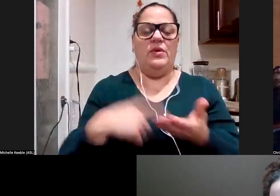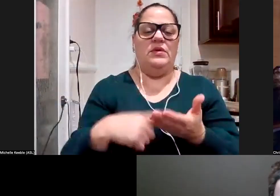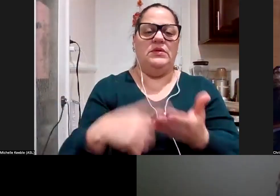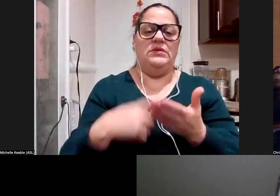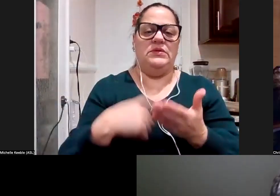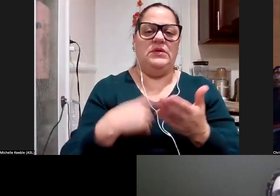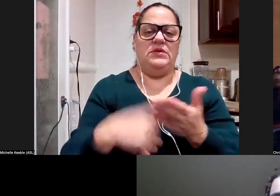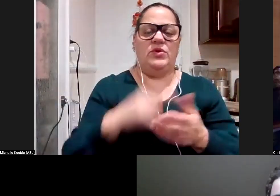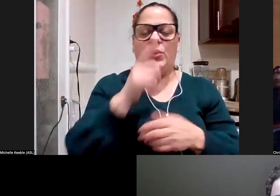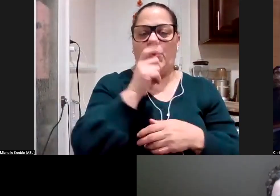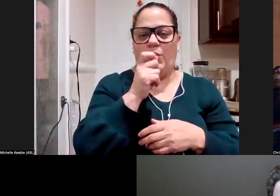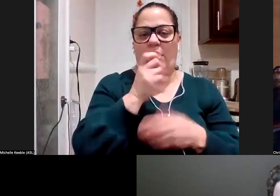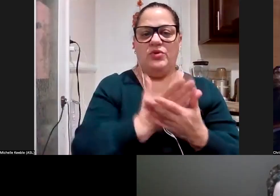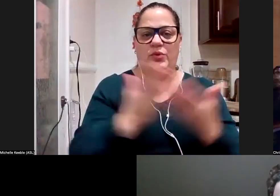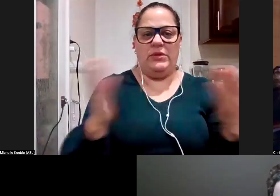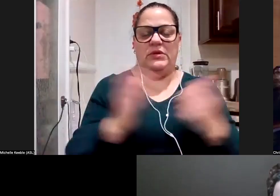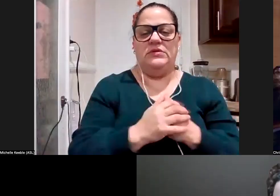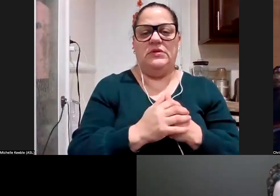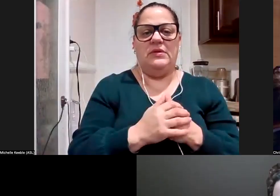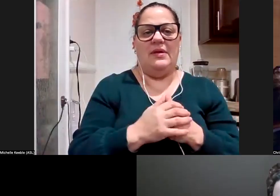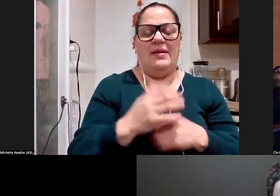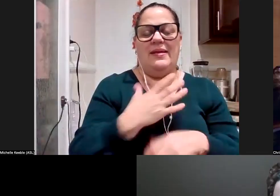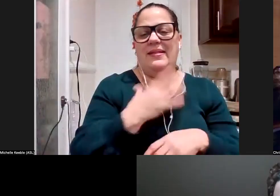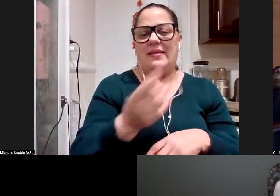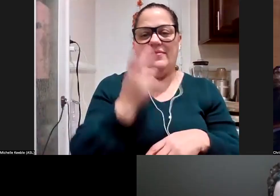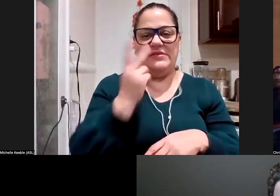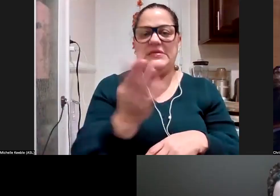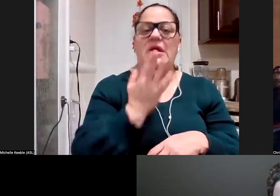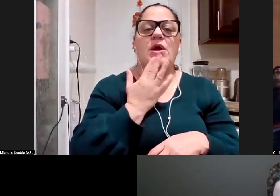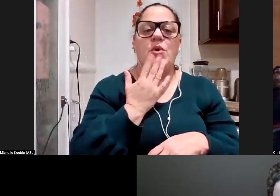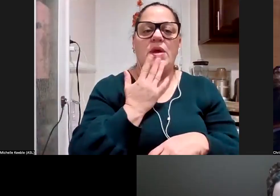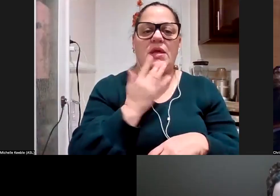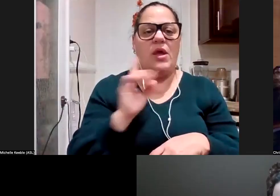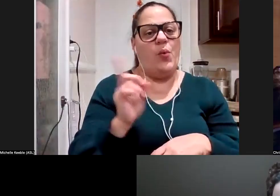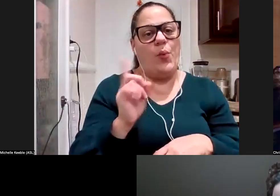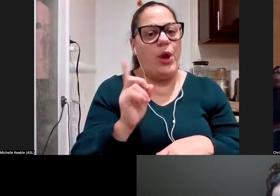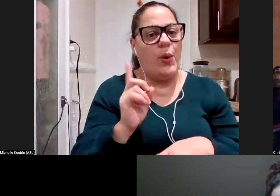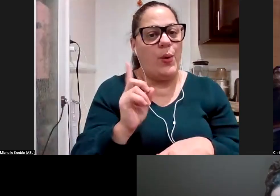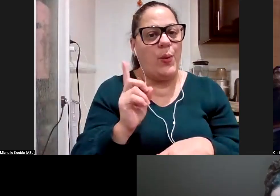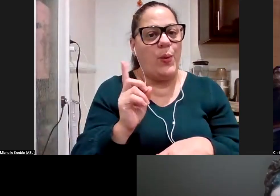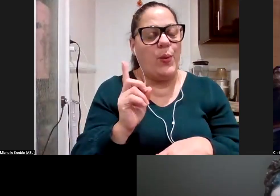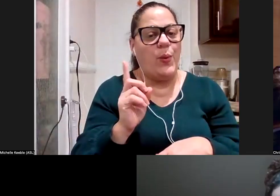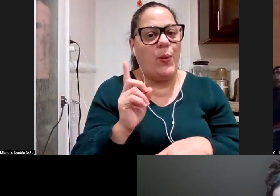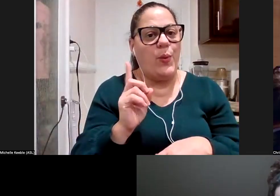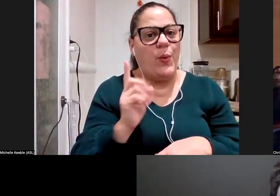those things. Okay? I'd love to see her crayons and where are they? um they're spread across the